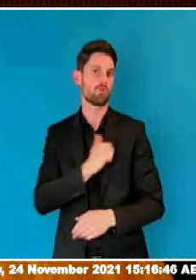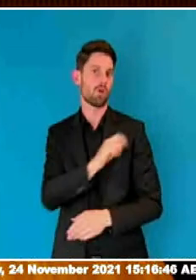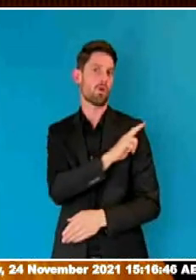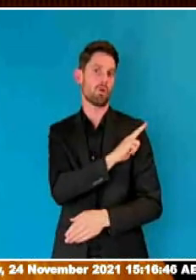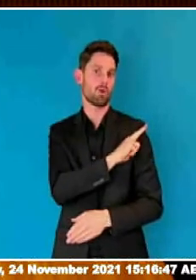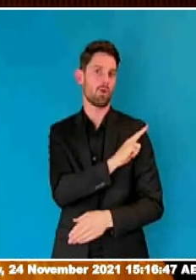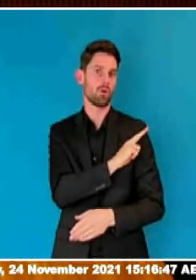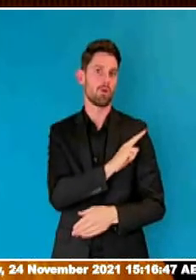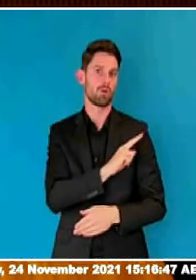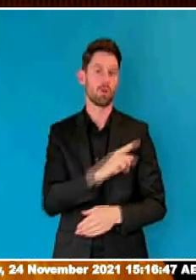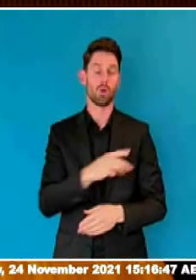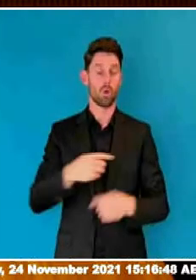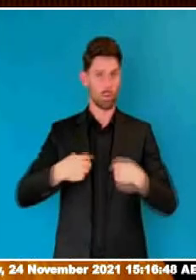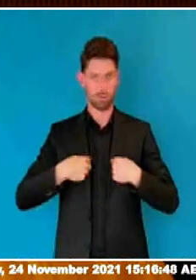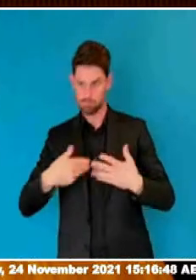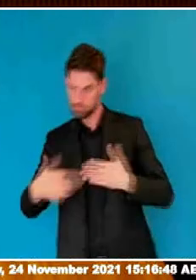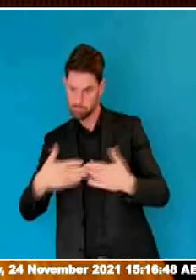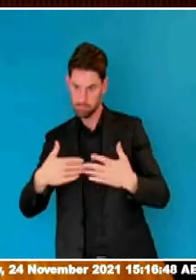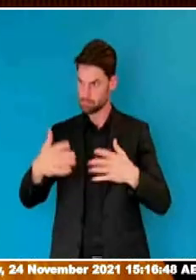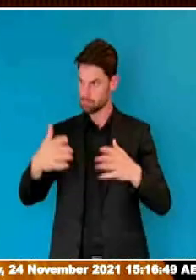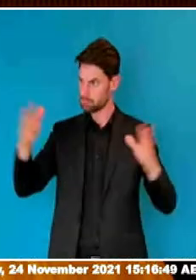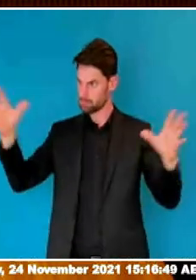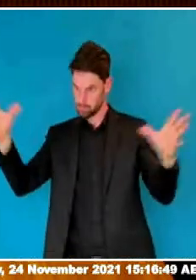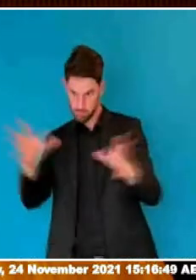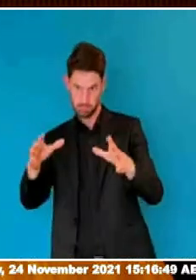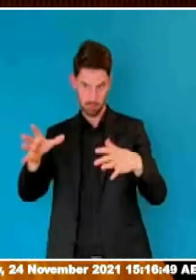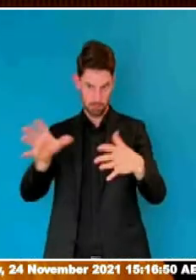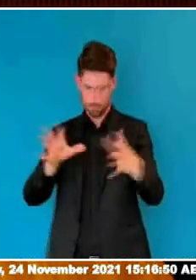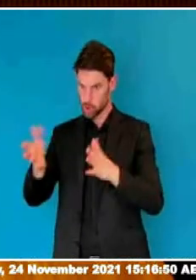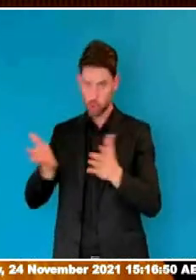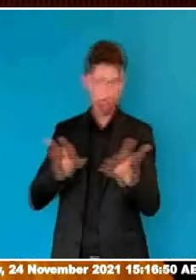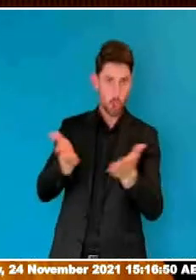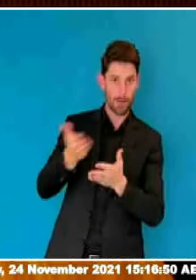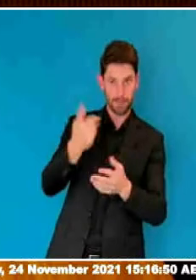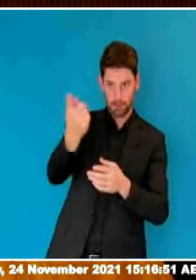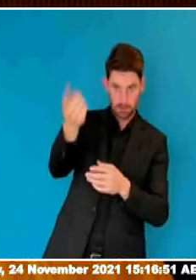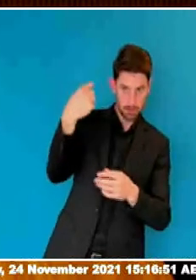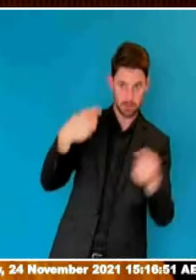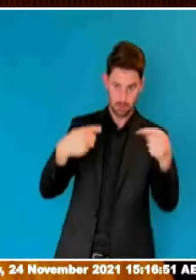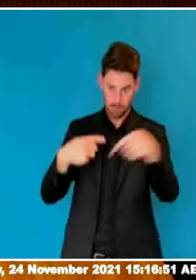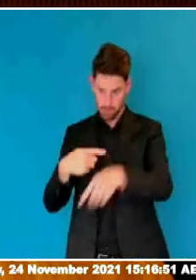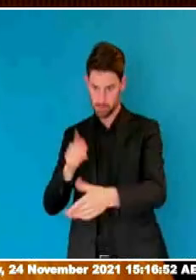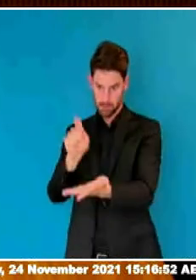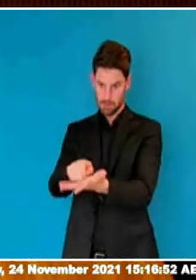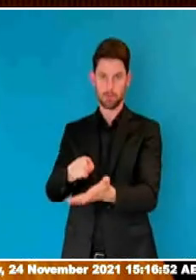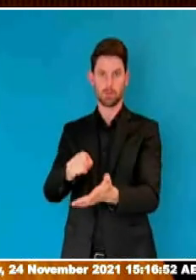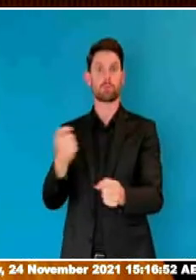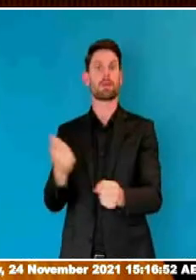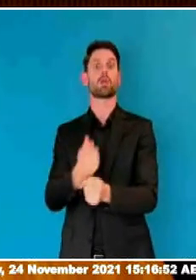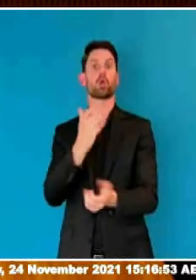We coordinate and fund the provision of the services to enable the safe return to work